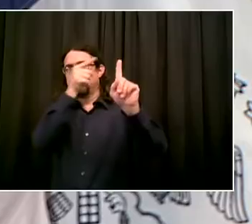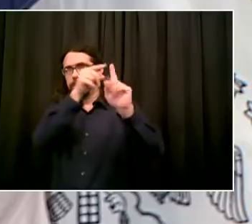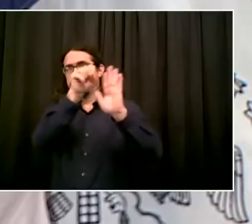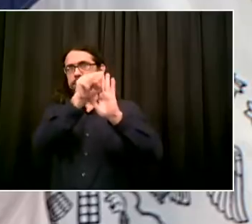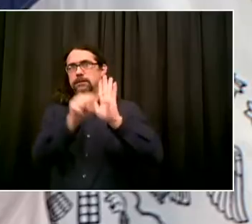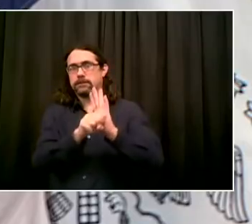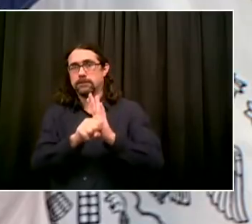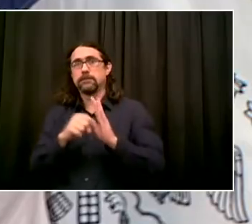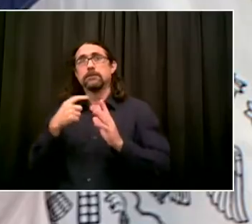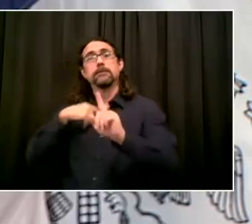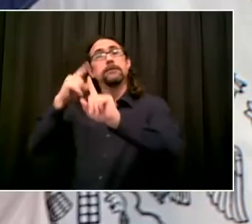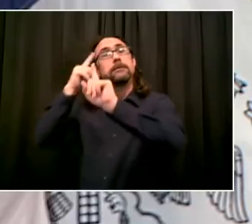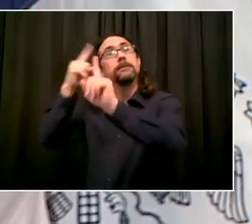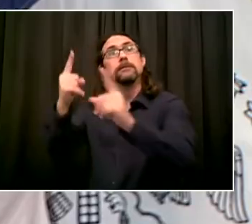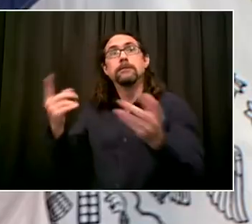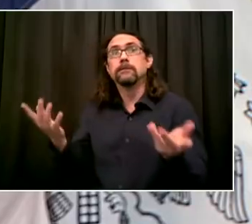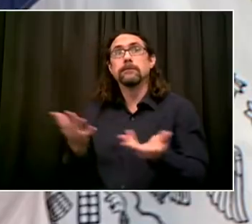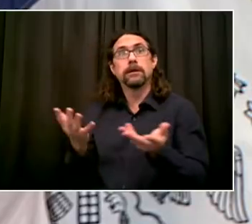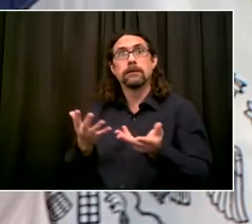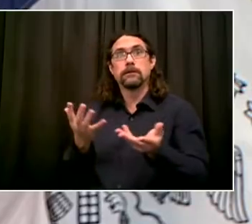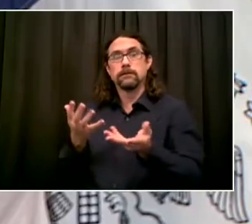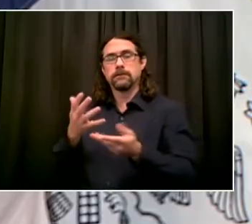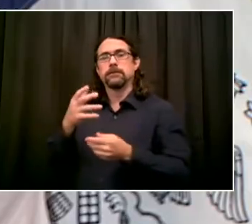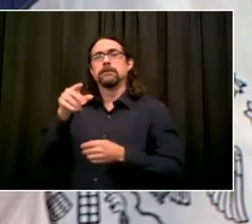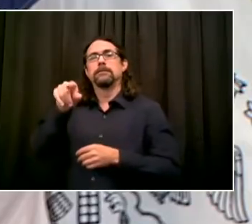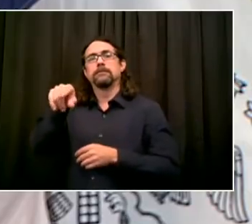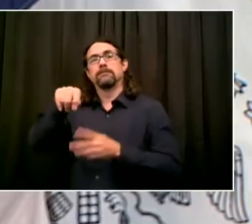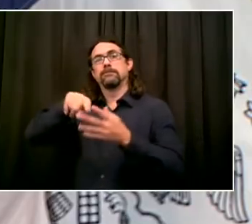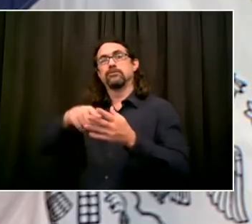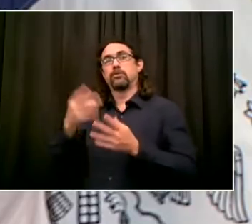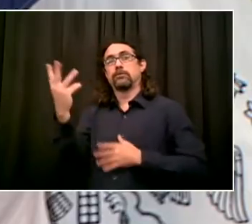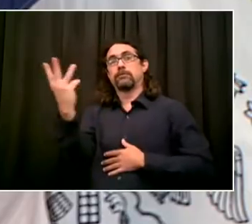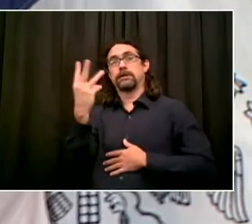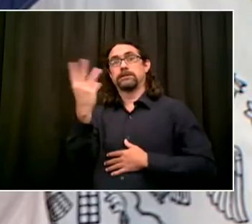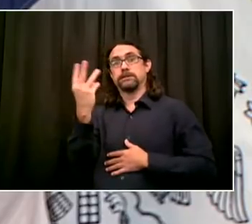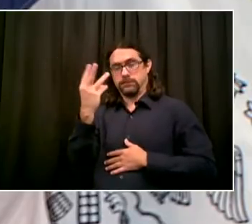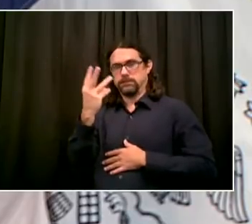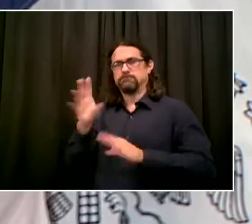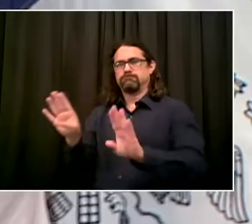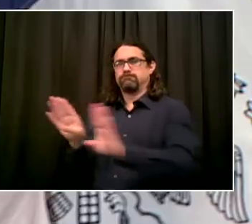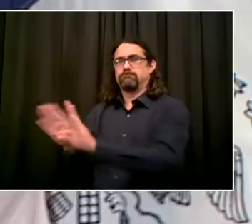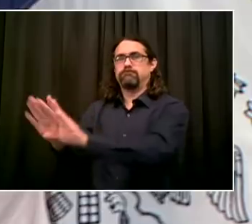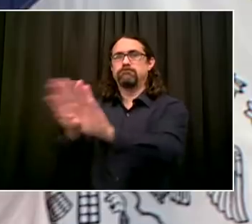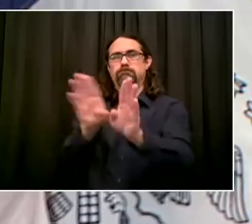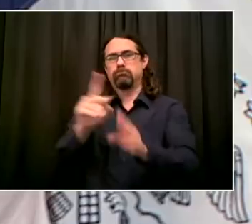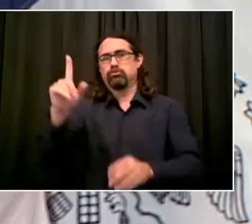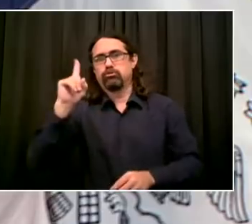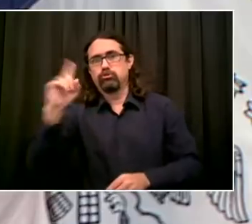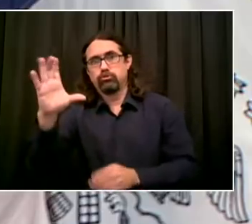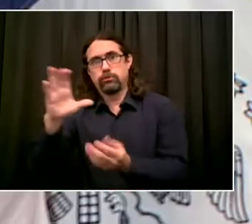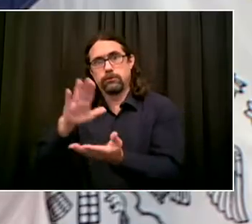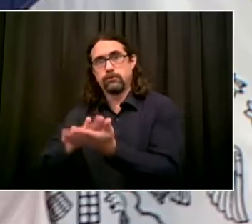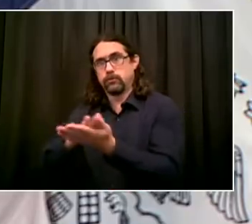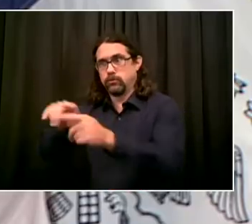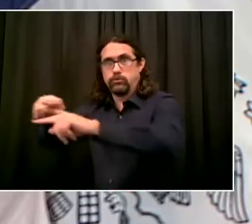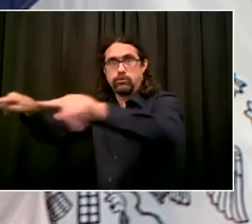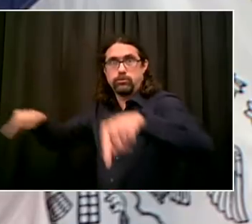PUBLIC SCHOOLS IN THOSE NINE ZIP CODES AND JUST ABOUT 200 NONPUBLIC SCHOOLS.